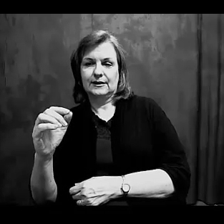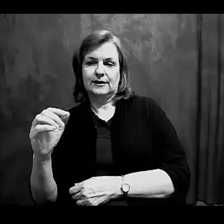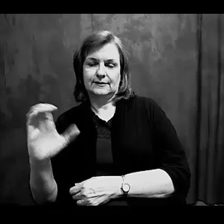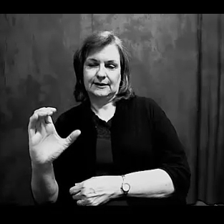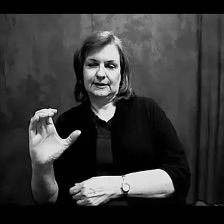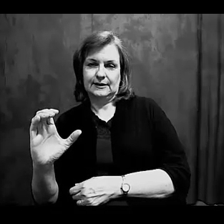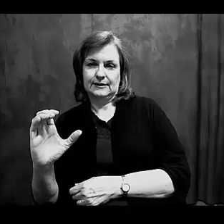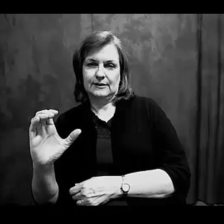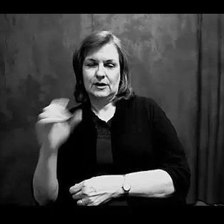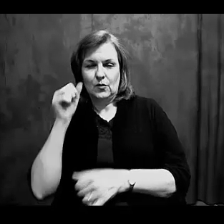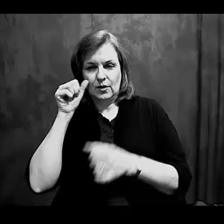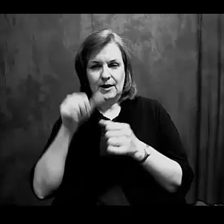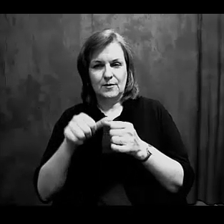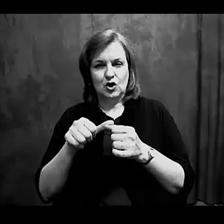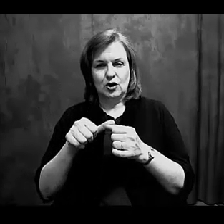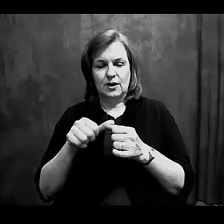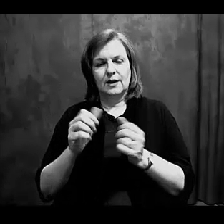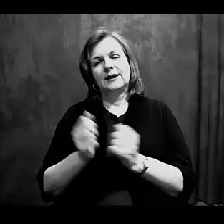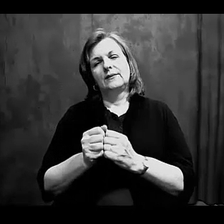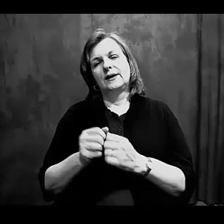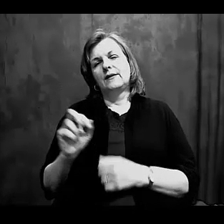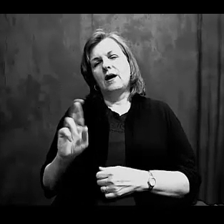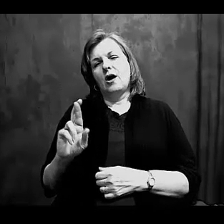remember we have U in RNA